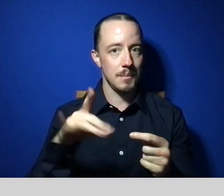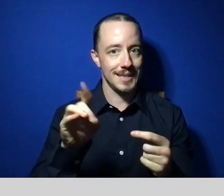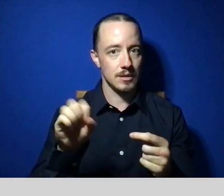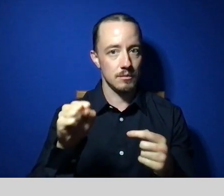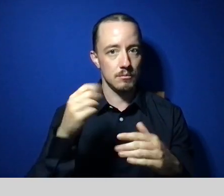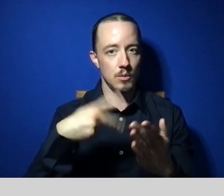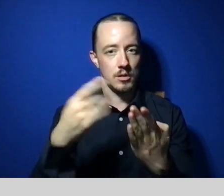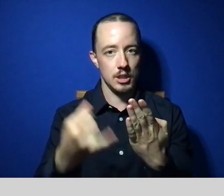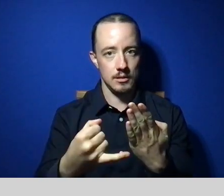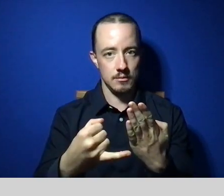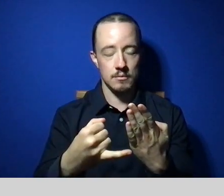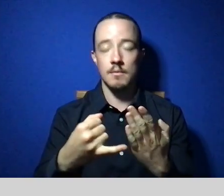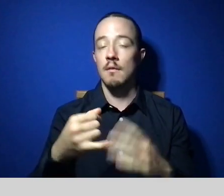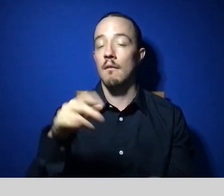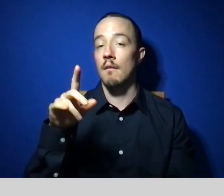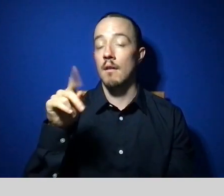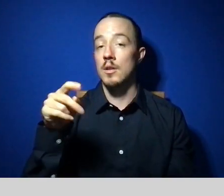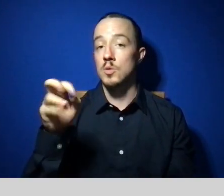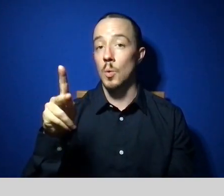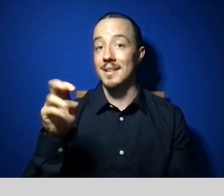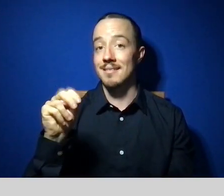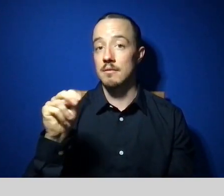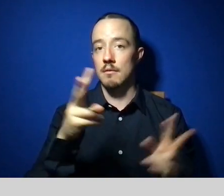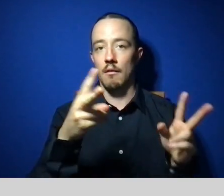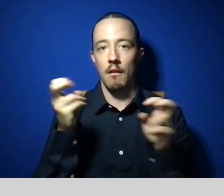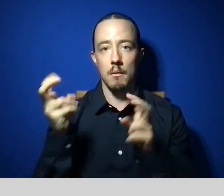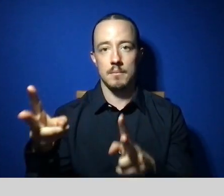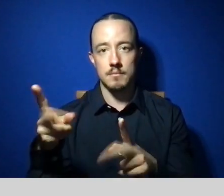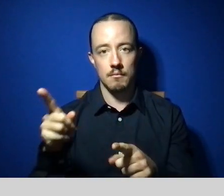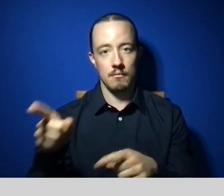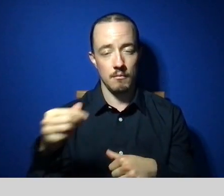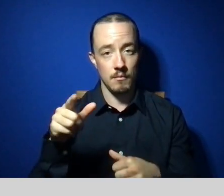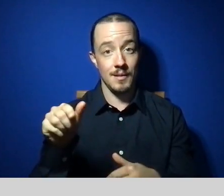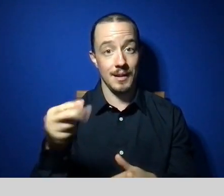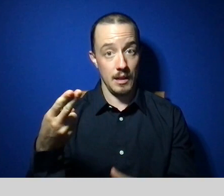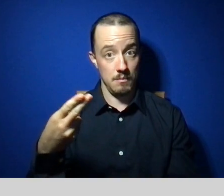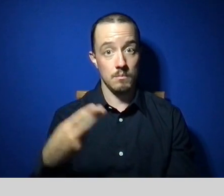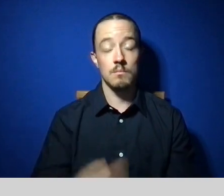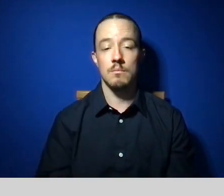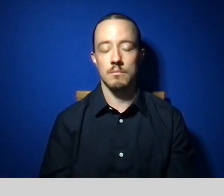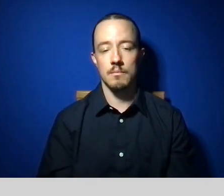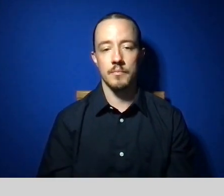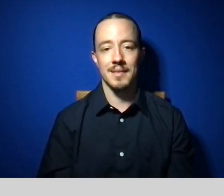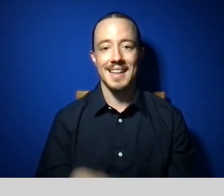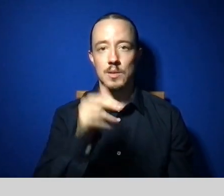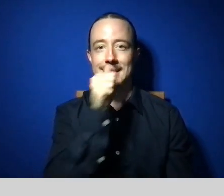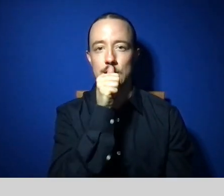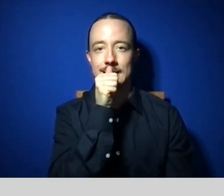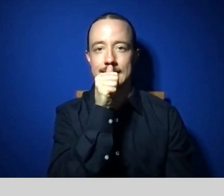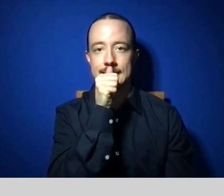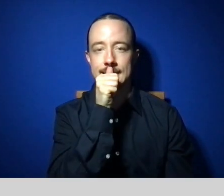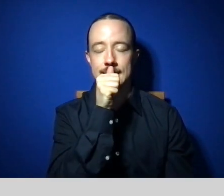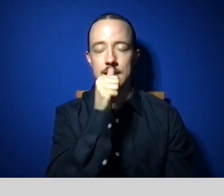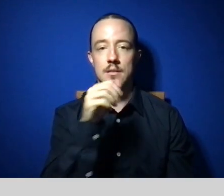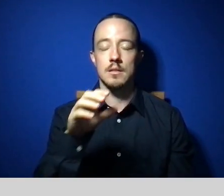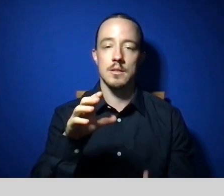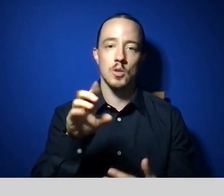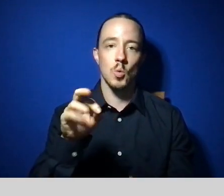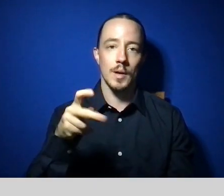and I will copy this token and then paste it into the Secrets for my GitHub repository. So I can do, add secret,